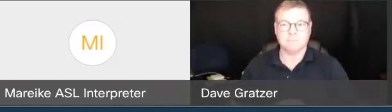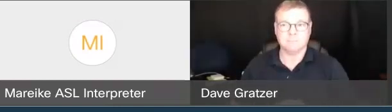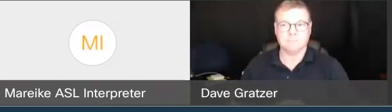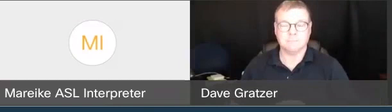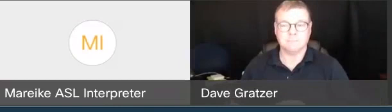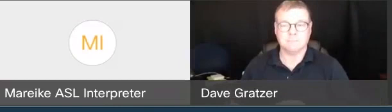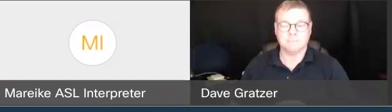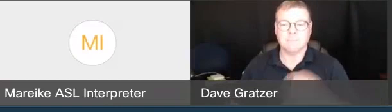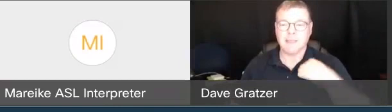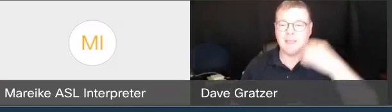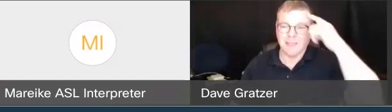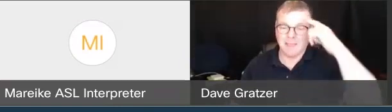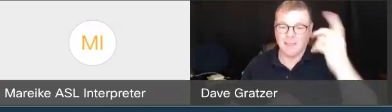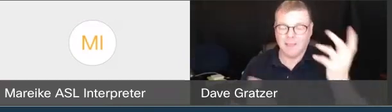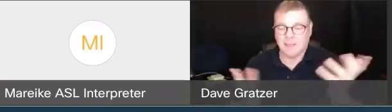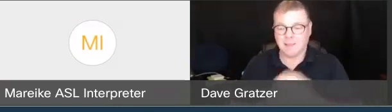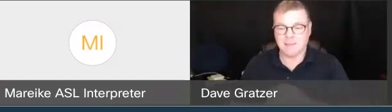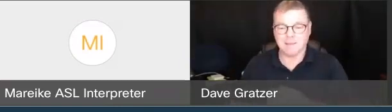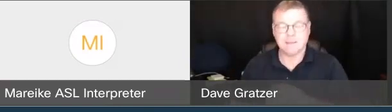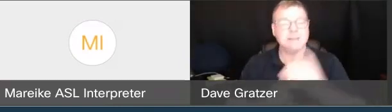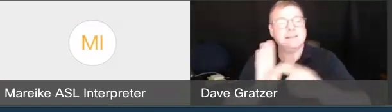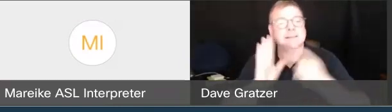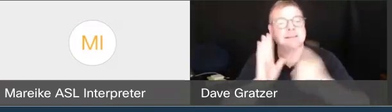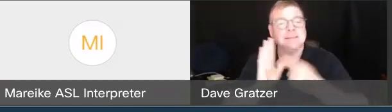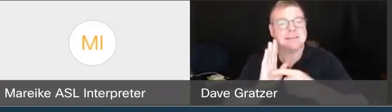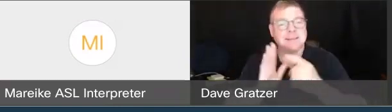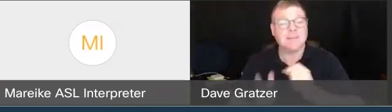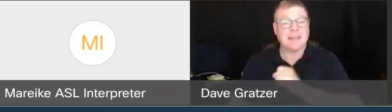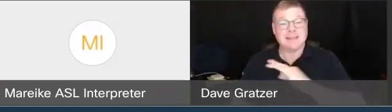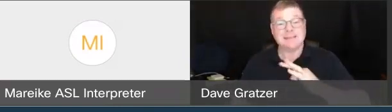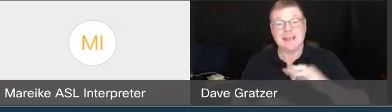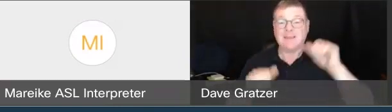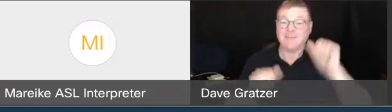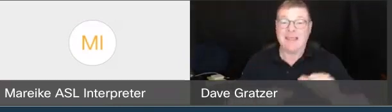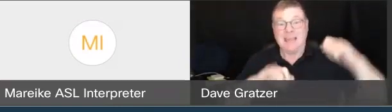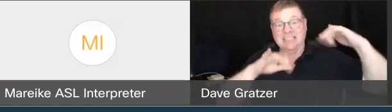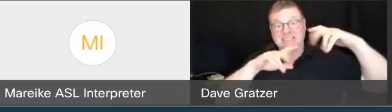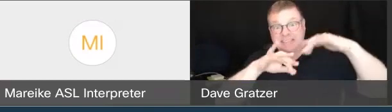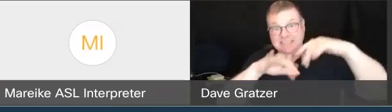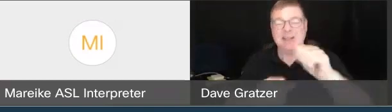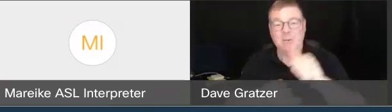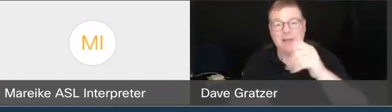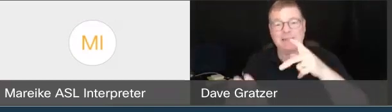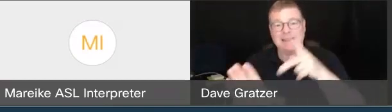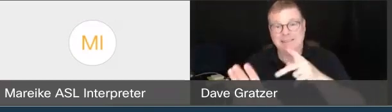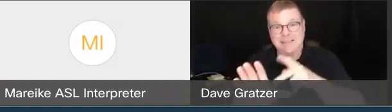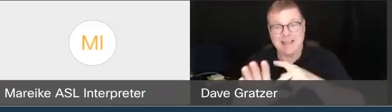I think that sometimes the staff can kind of barrel in with the psychiatric perspective, which